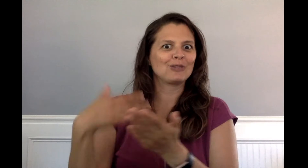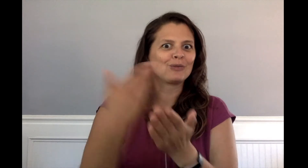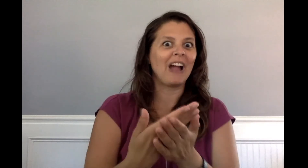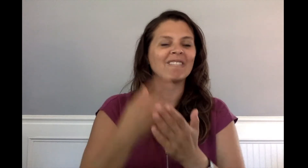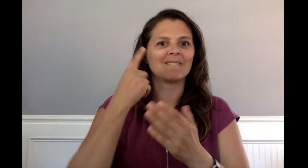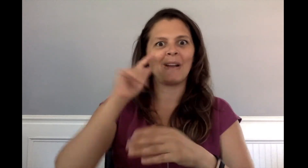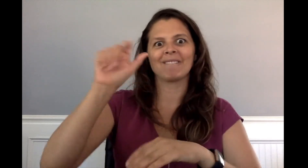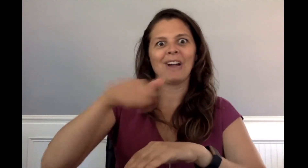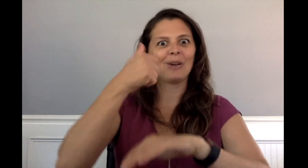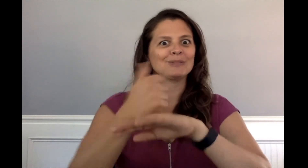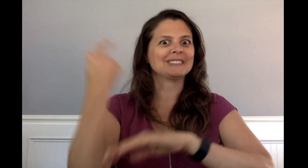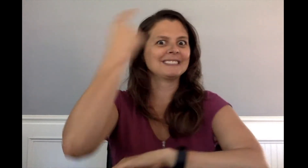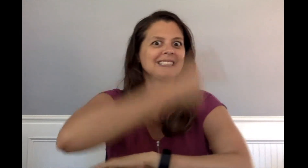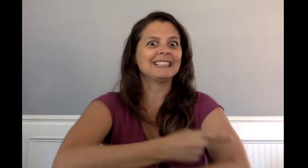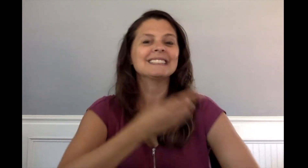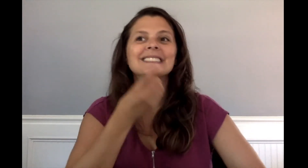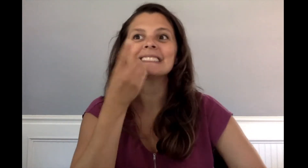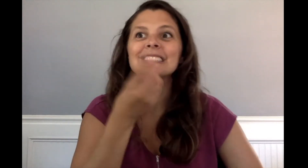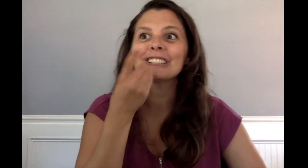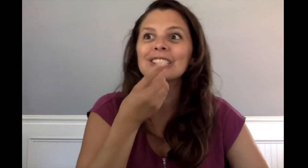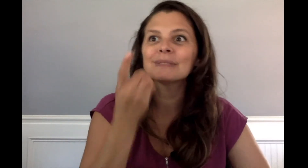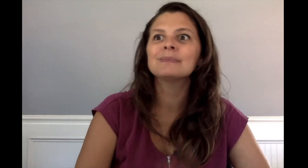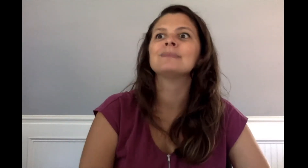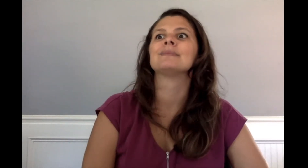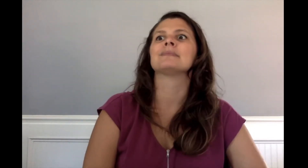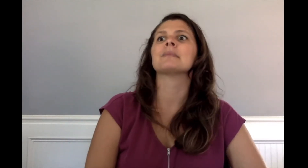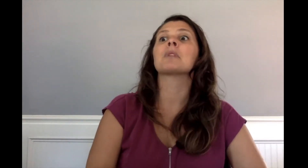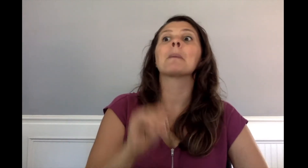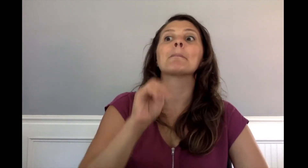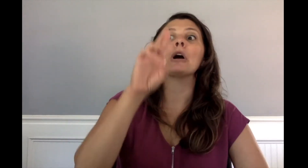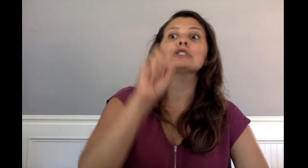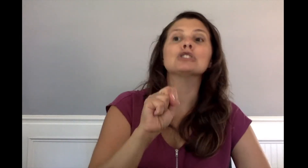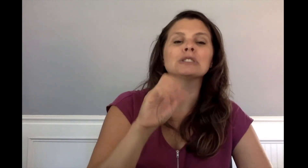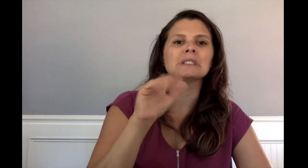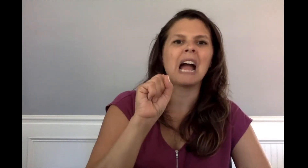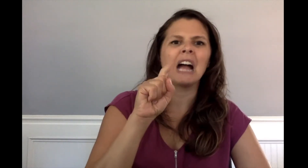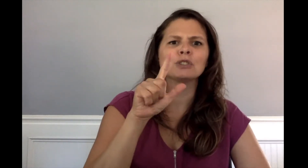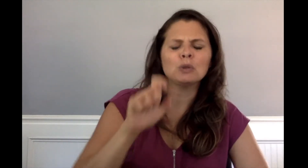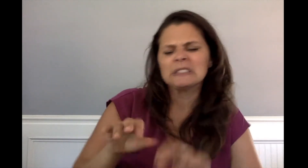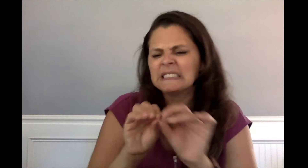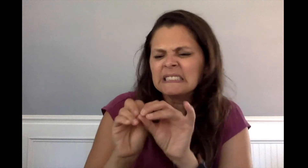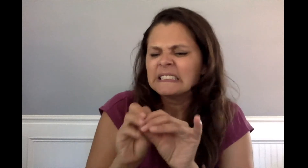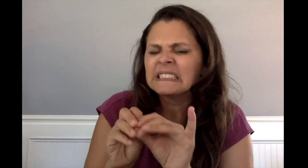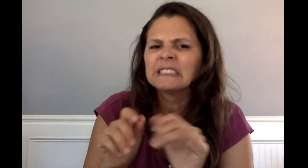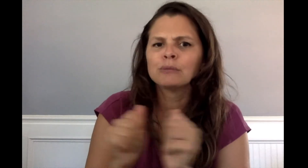first guests to arrive. Mrs. Castle stood over Grandpa